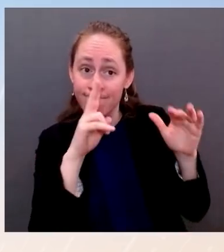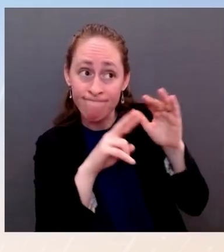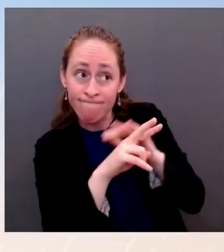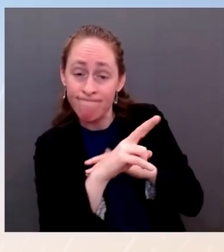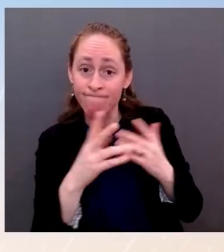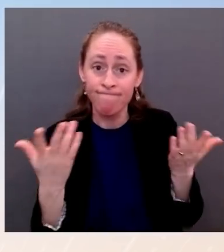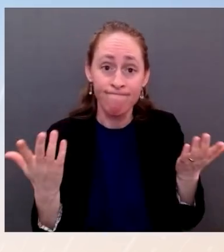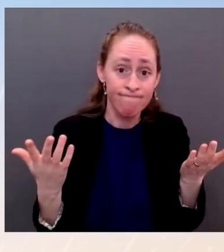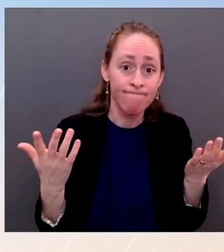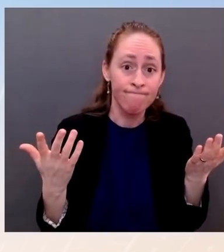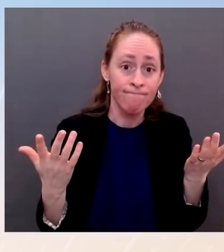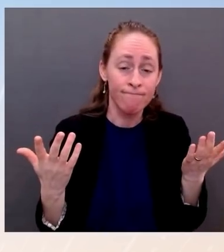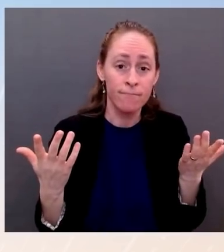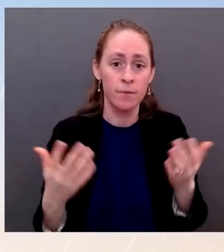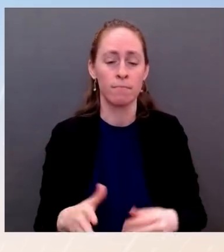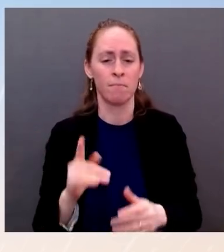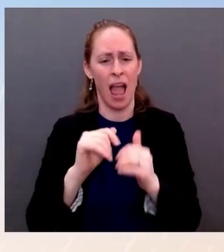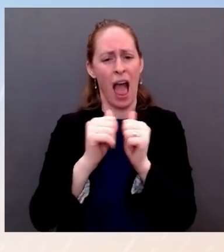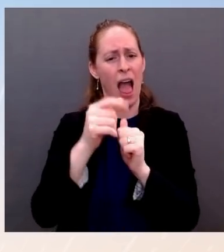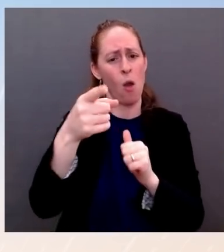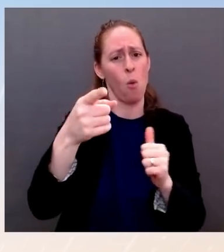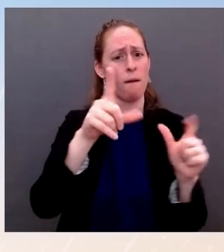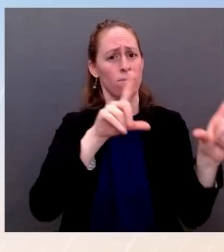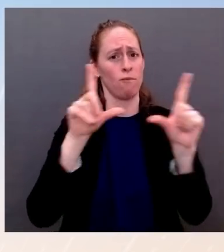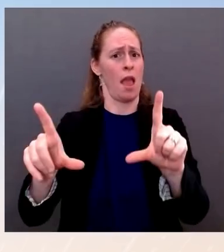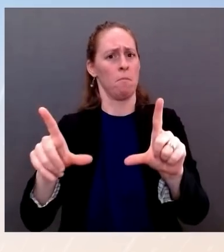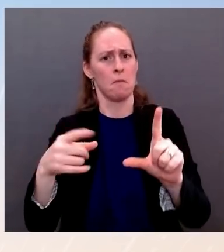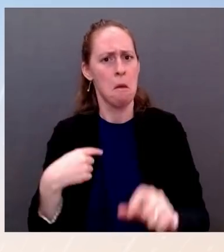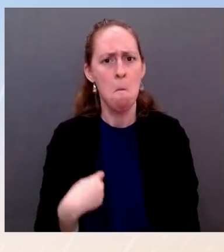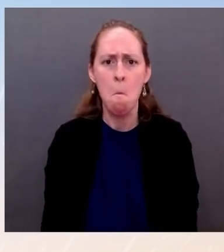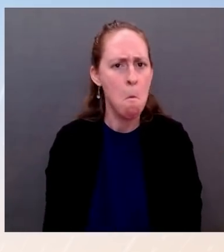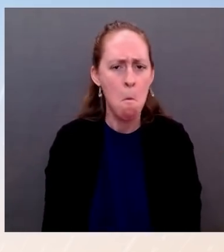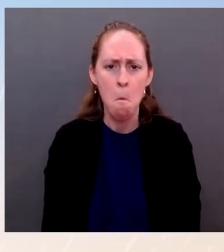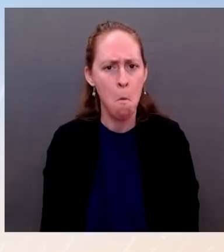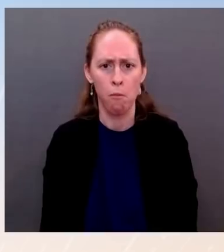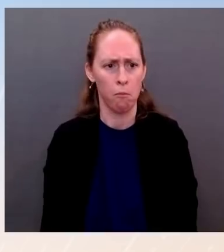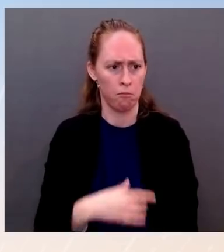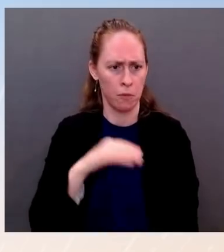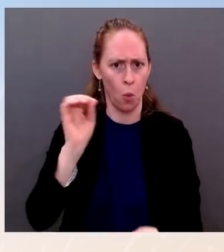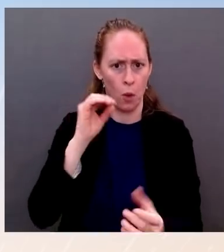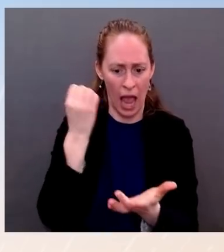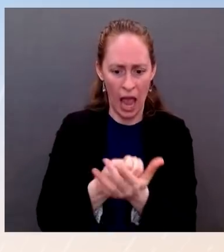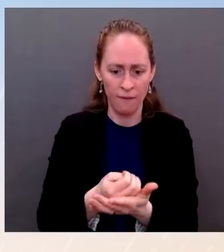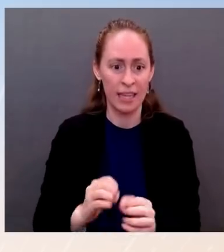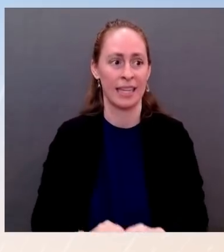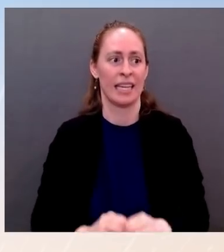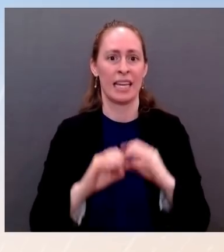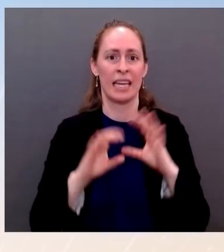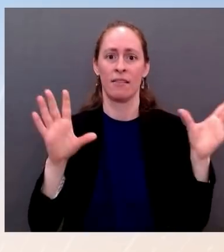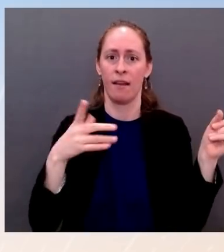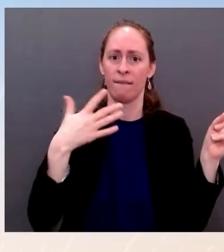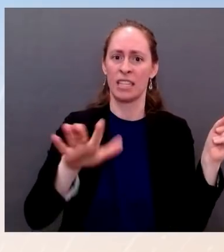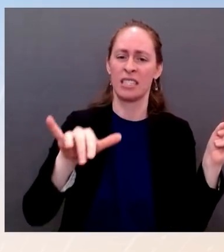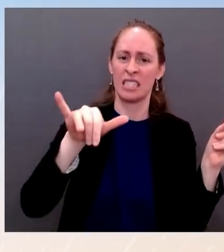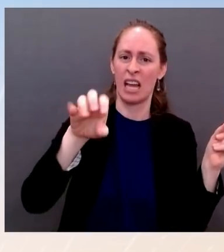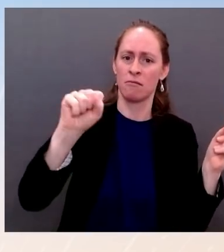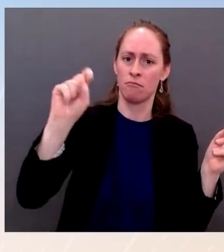and I have not seen this PBS report yet, but as you've characterized it, that does not capture the communication that we are making to our NATO Allies,